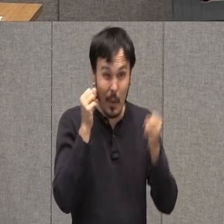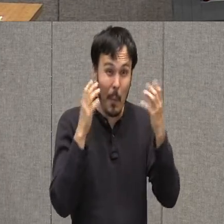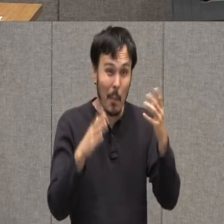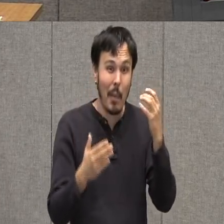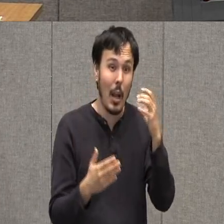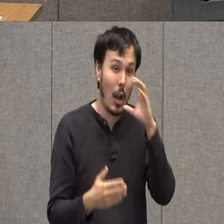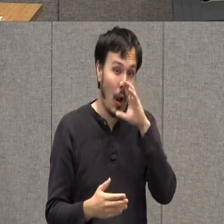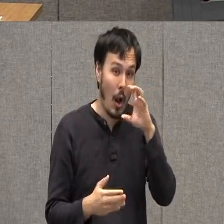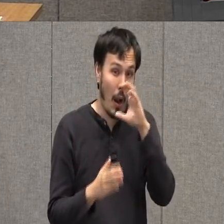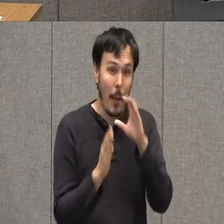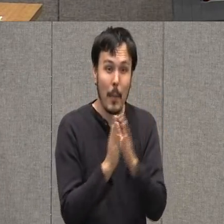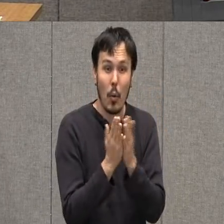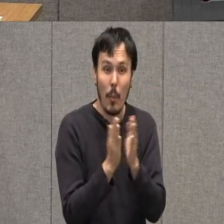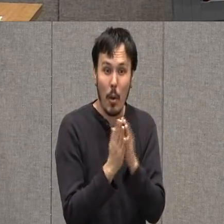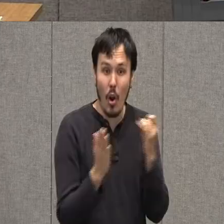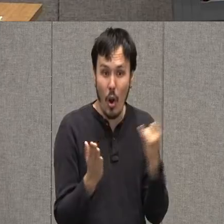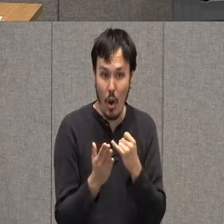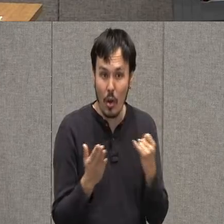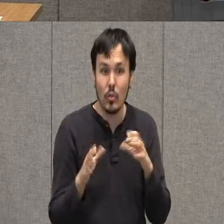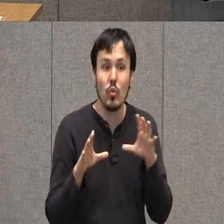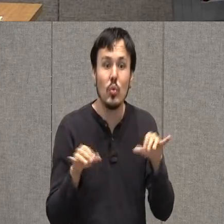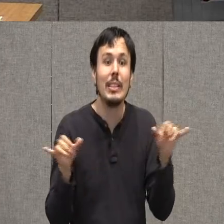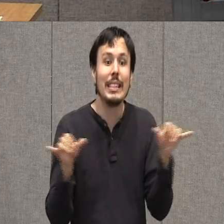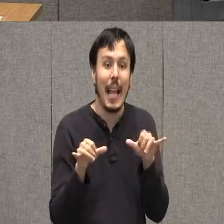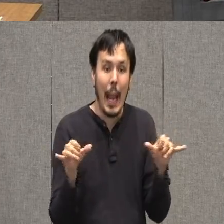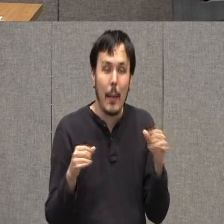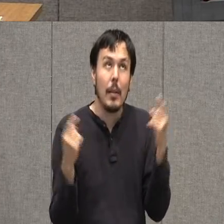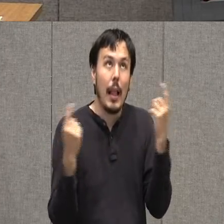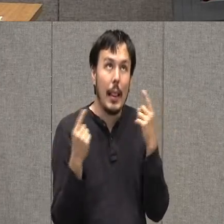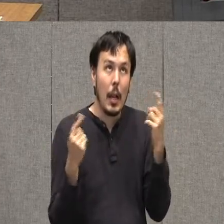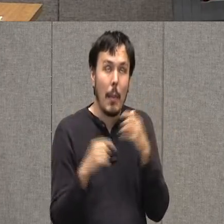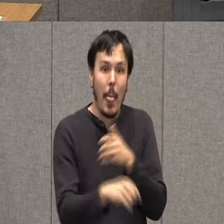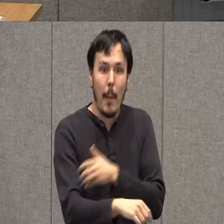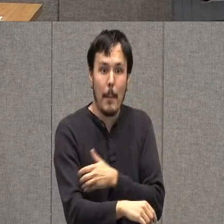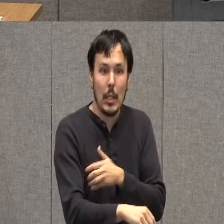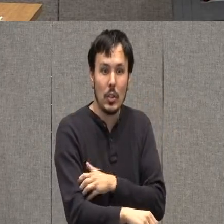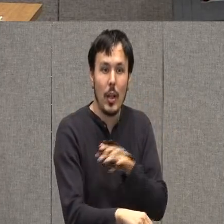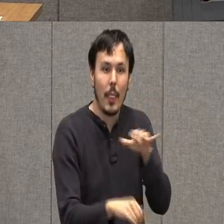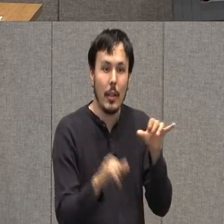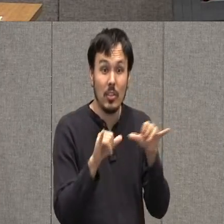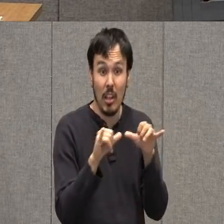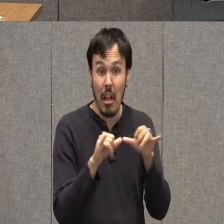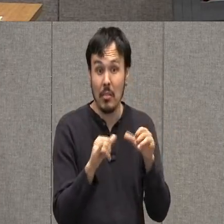like that size. So this is your imaginary person, okay? I say go for it.